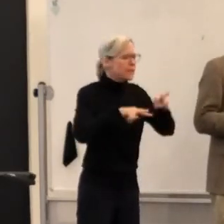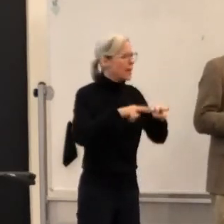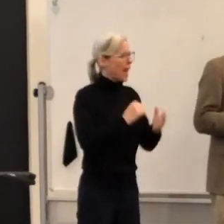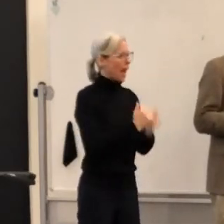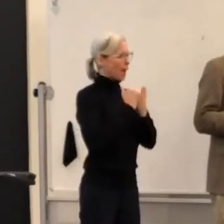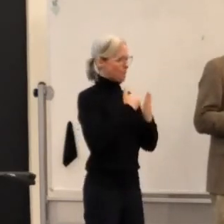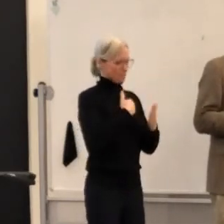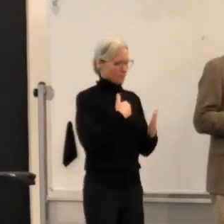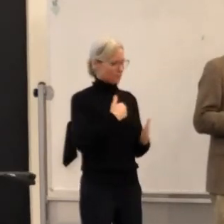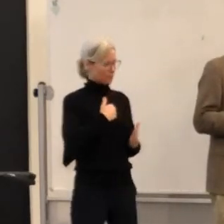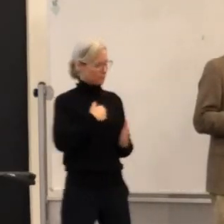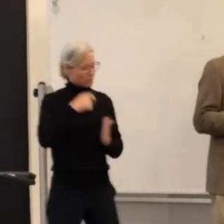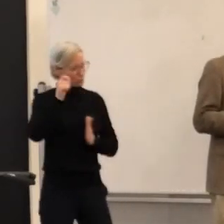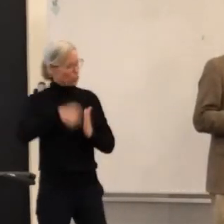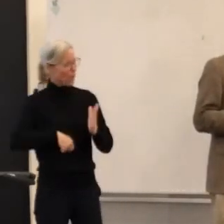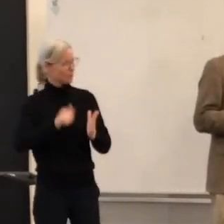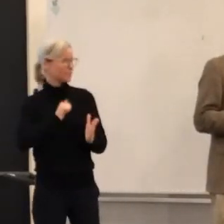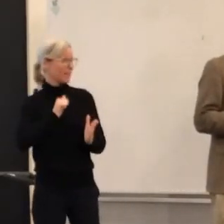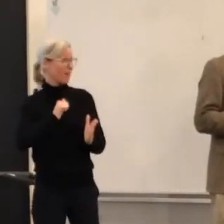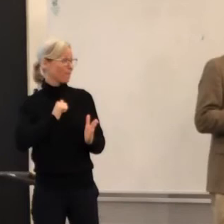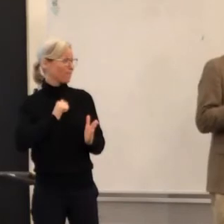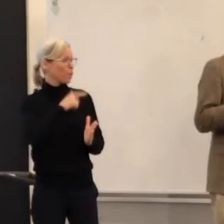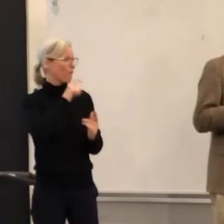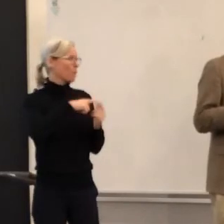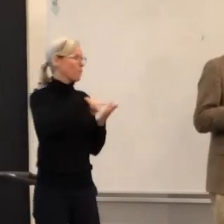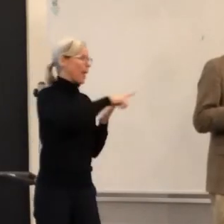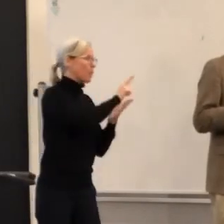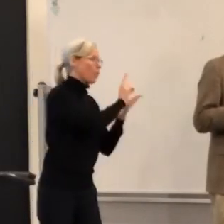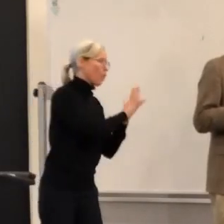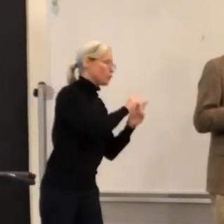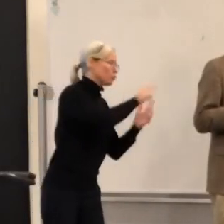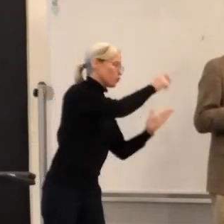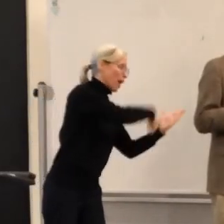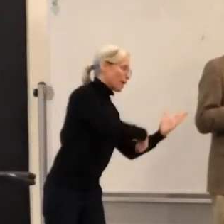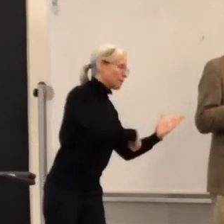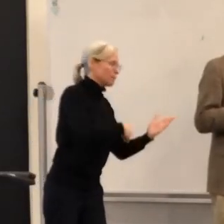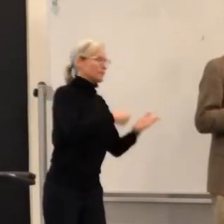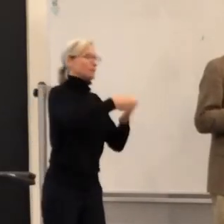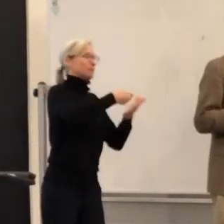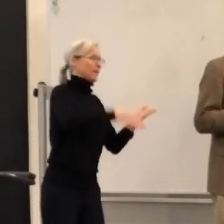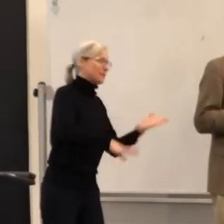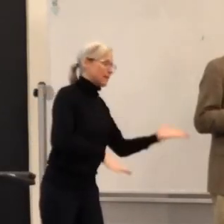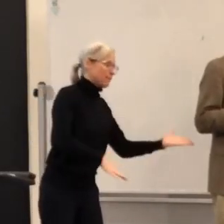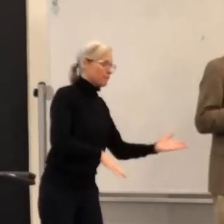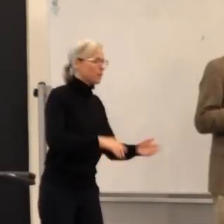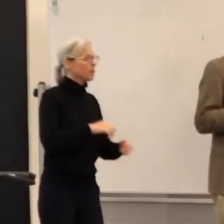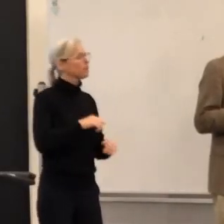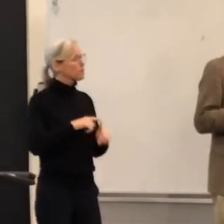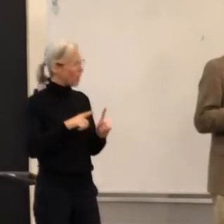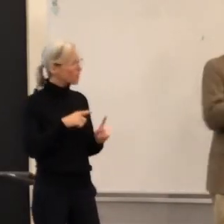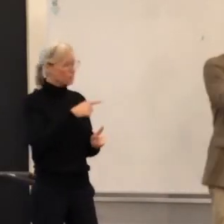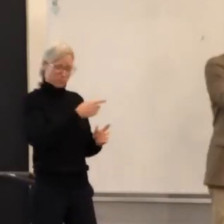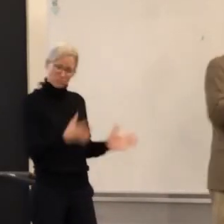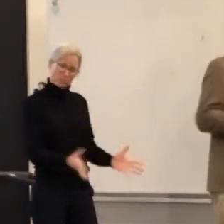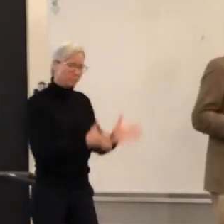your own patent application. It would be much more expensive through an attorney but it would be better than not having any protection at all, yes?